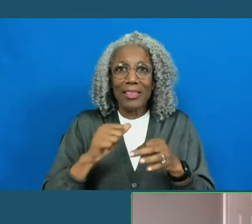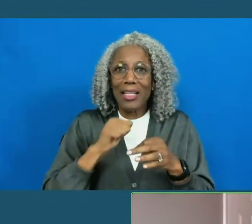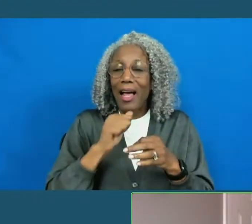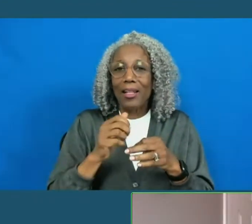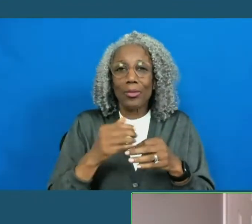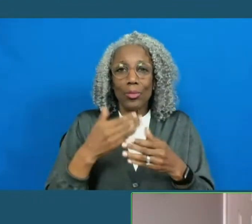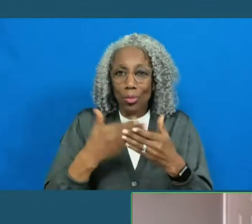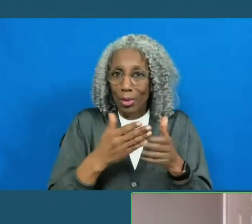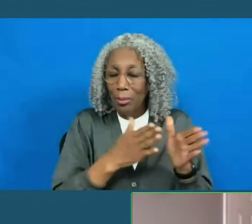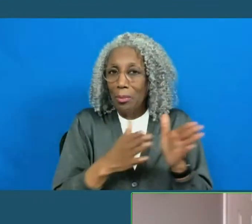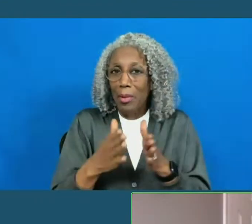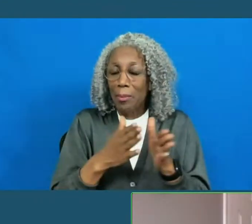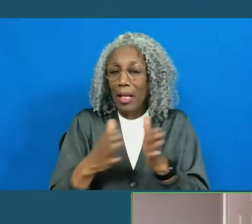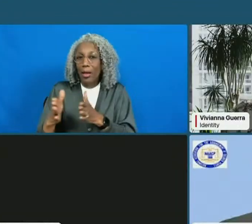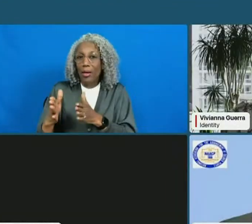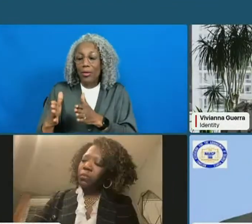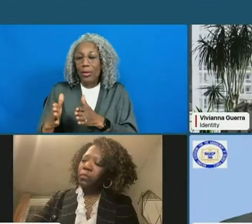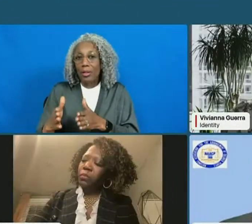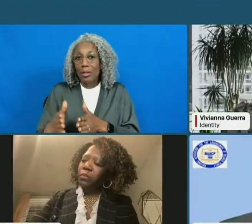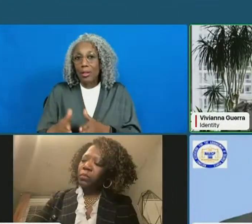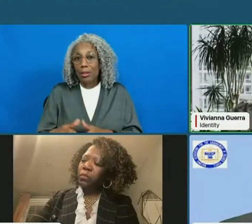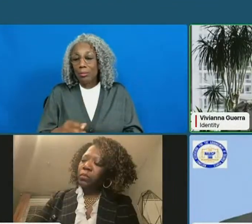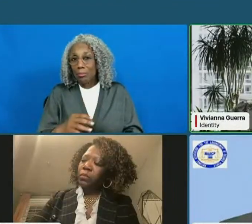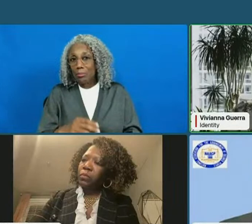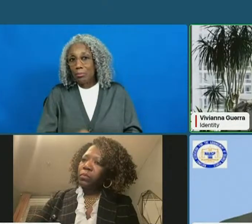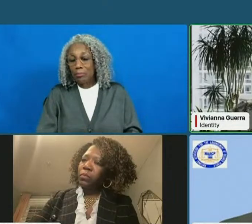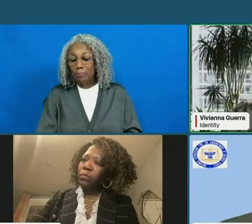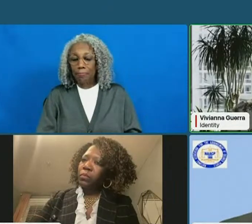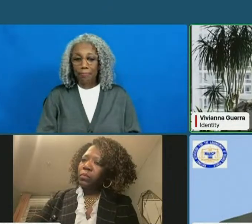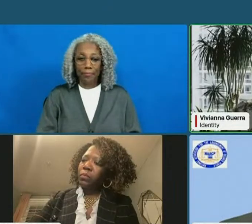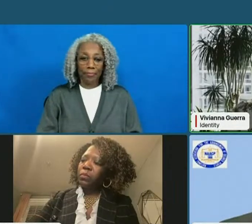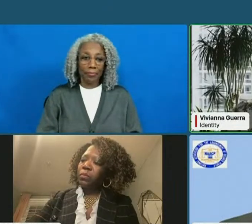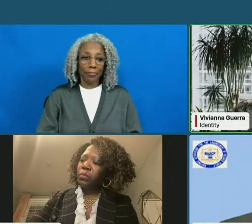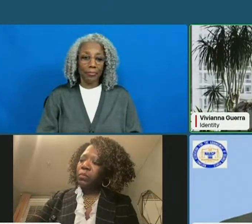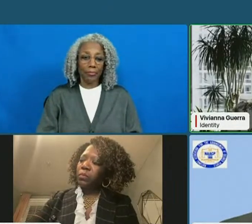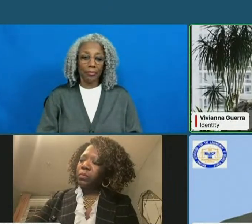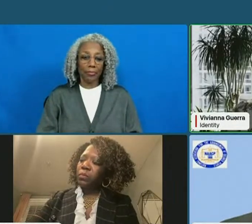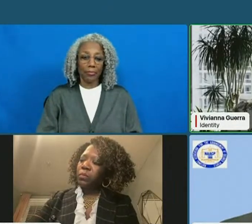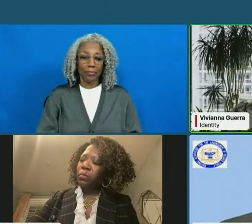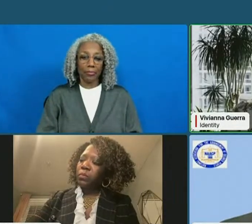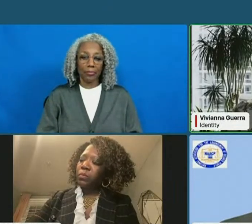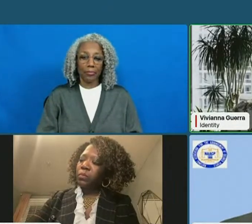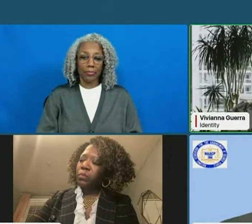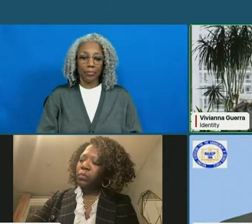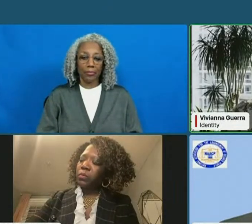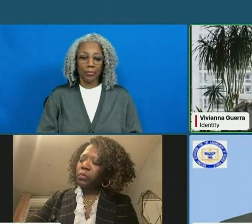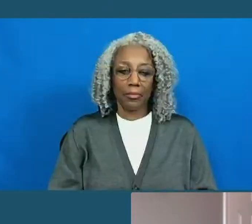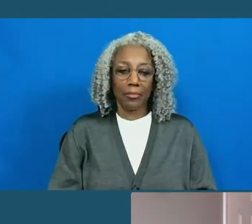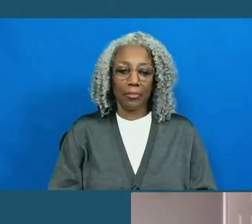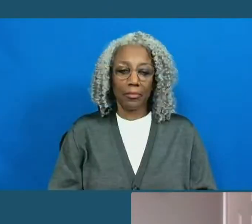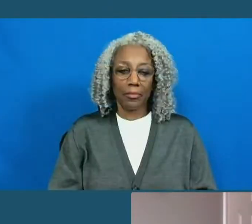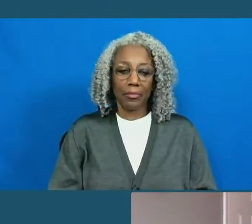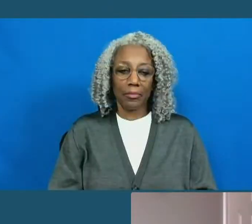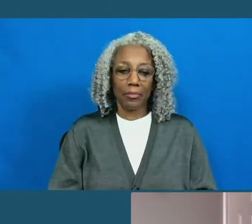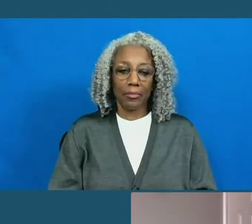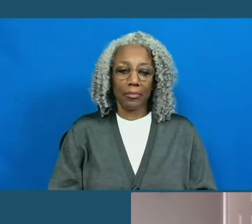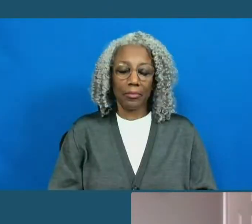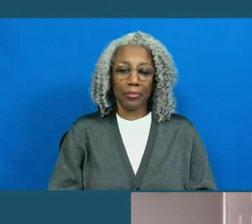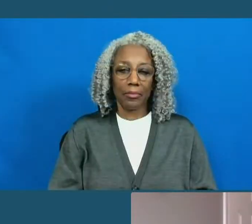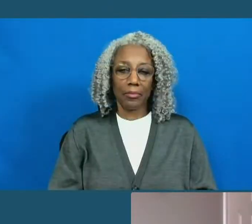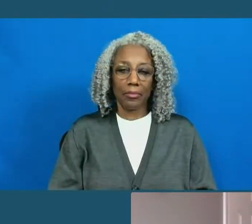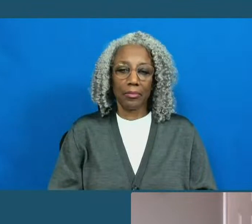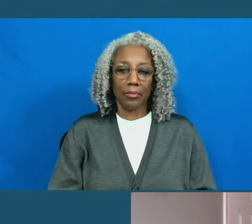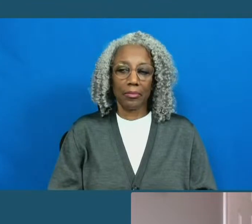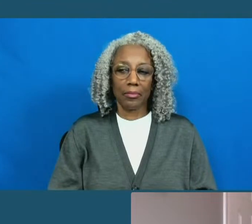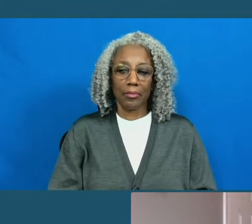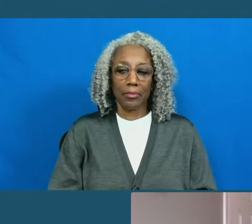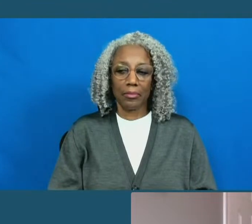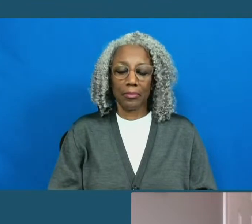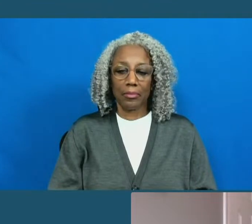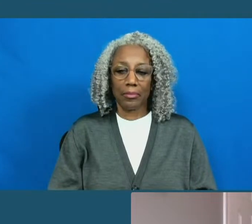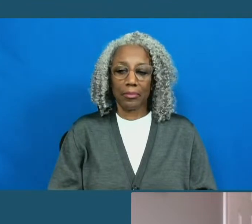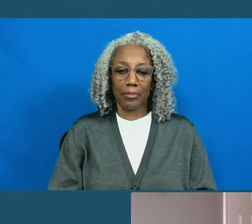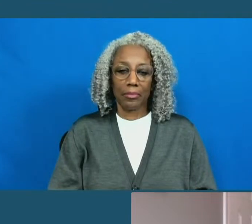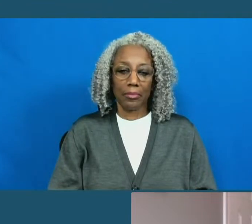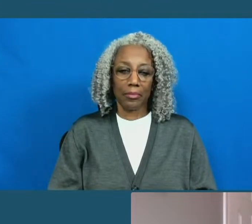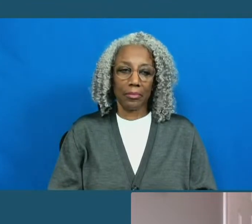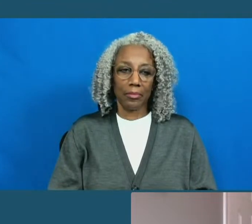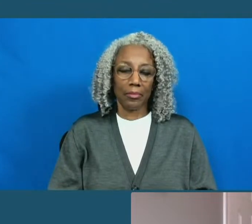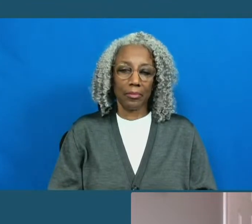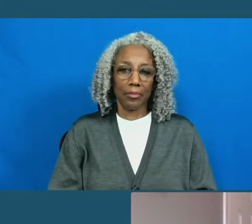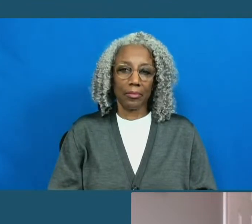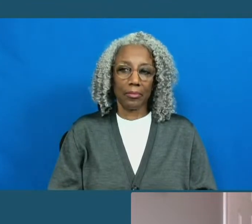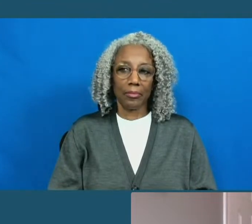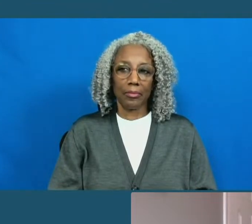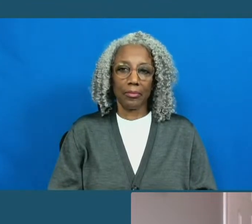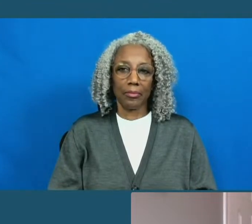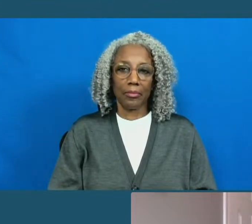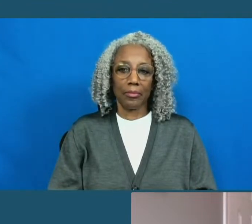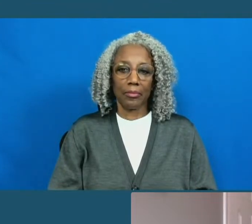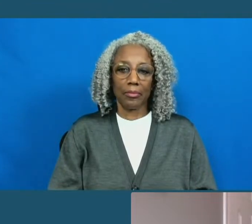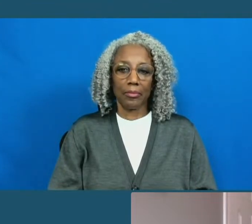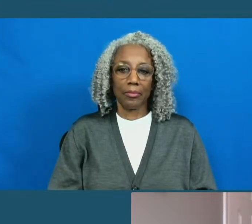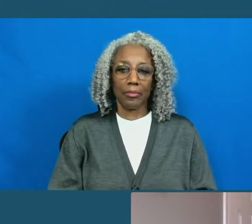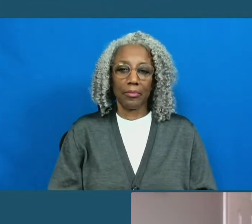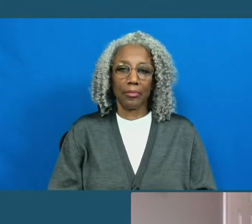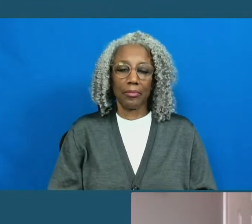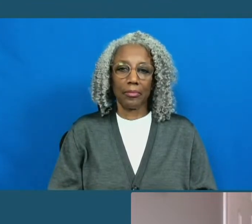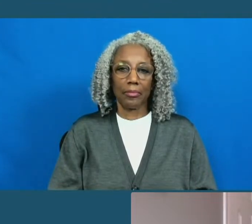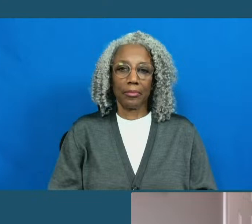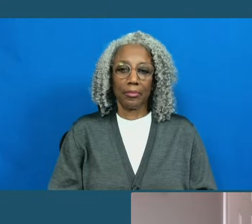do well on it on one of these if